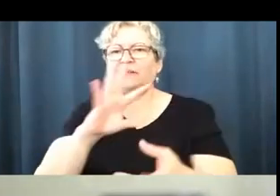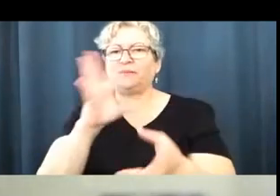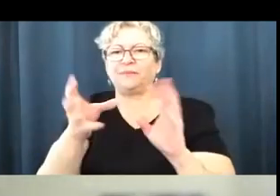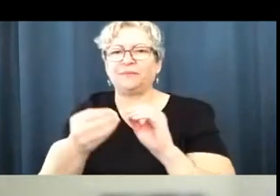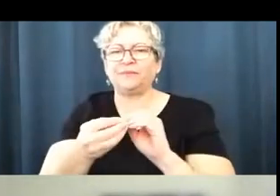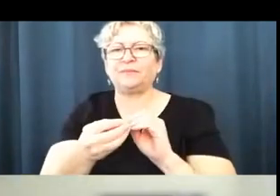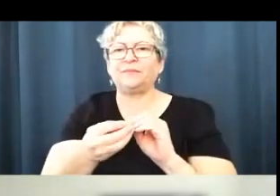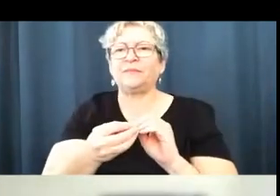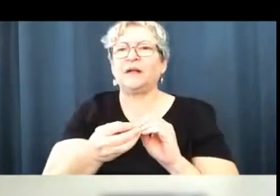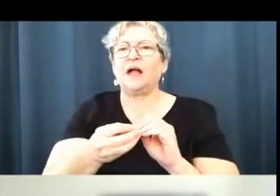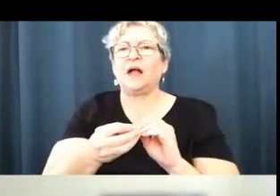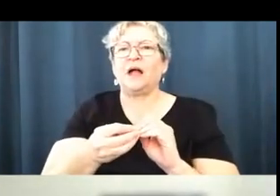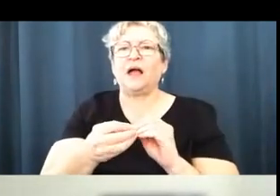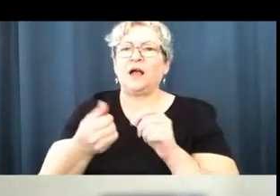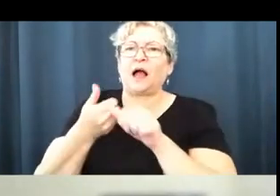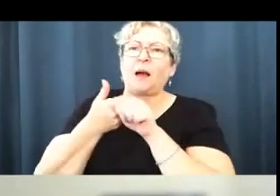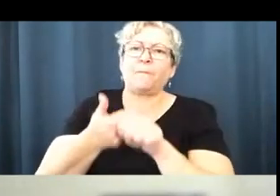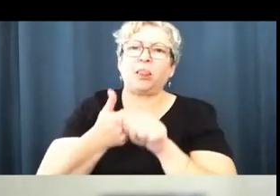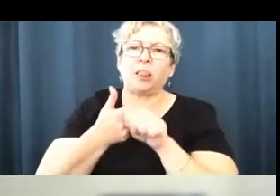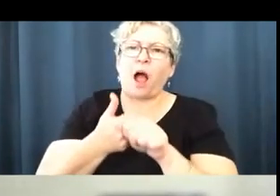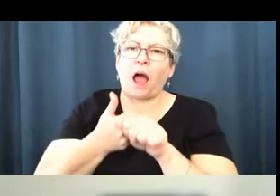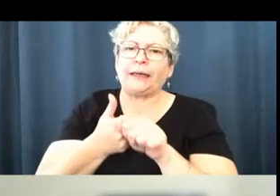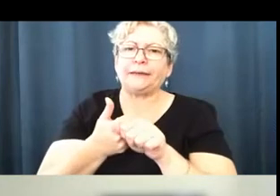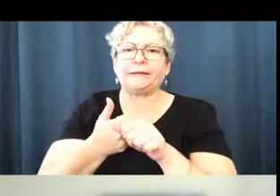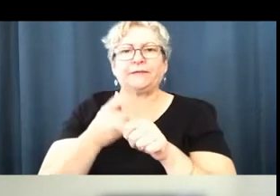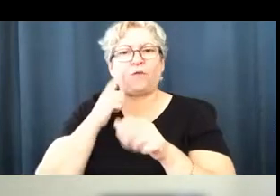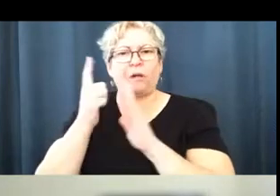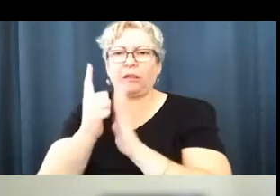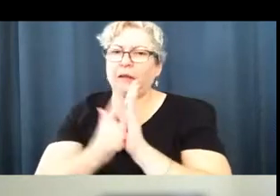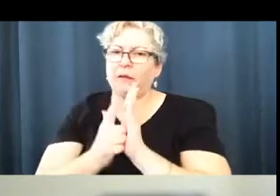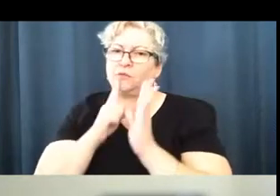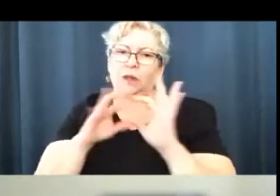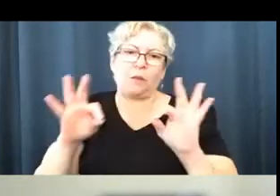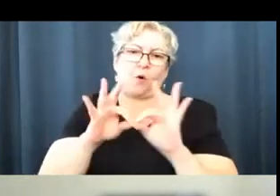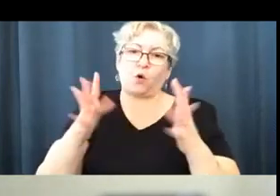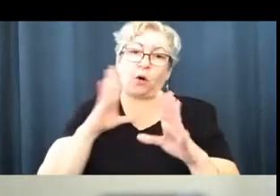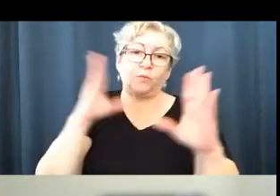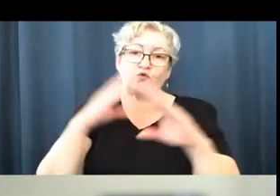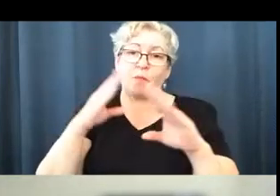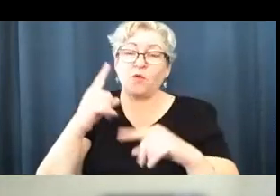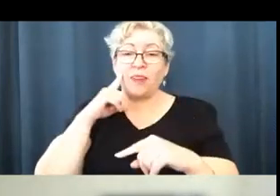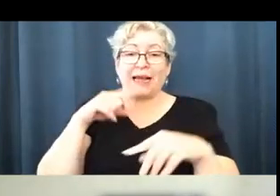is very important obviously. Nobody wants to get legal trouble. But we often kind of equate accessibility